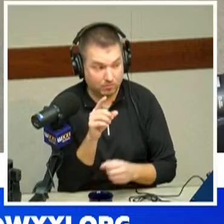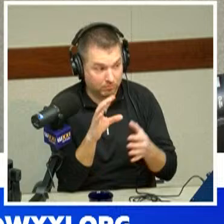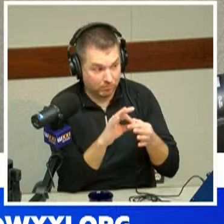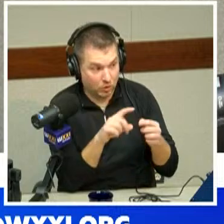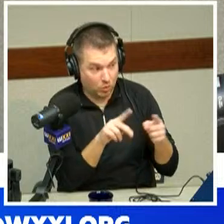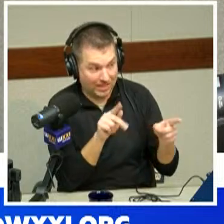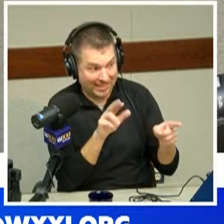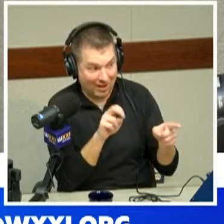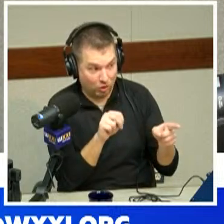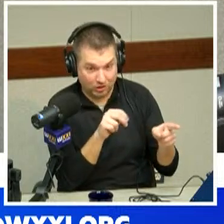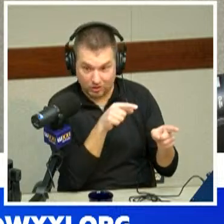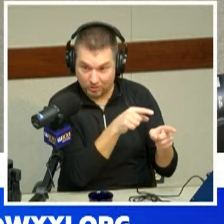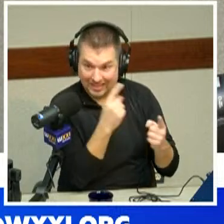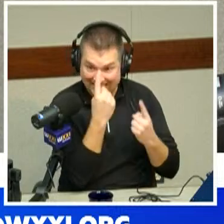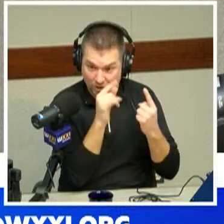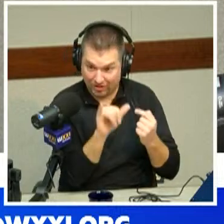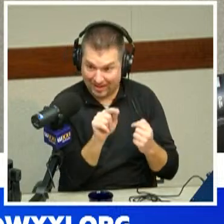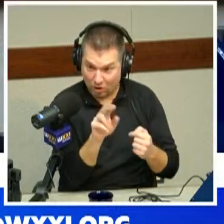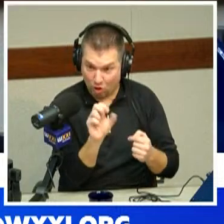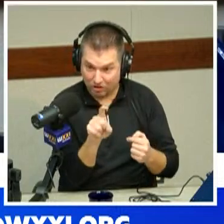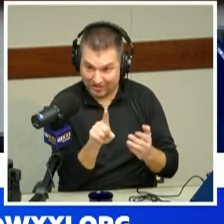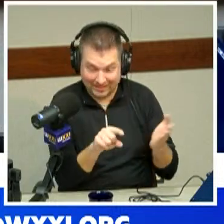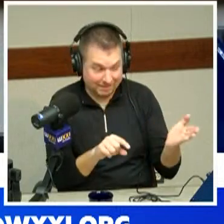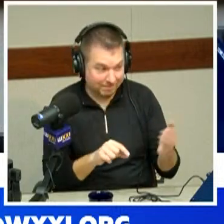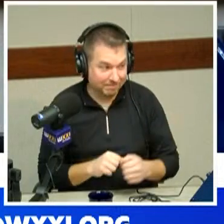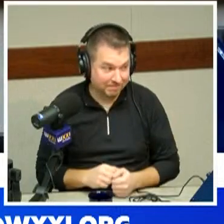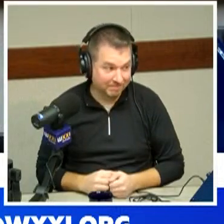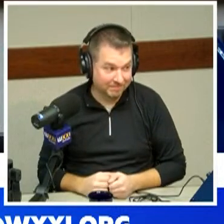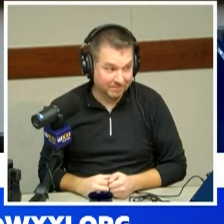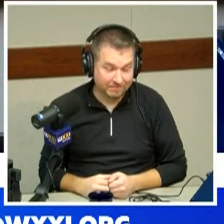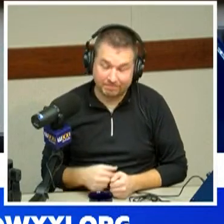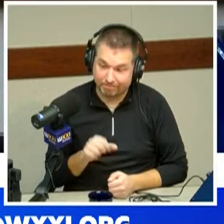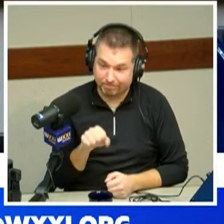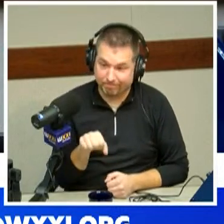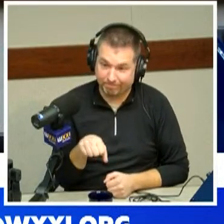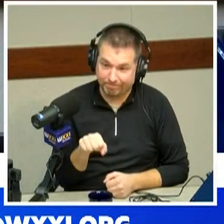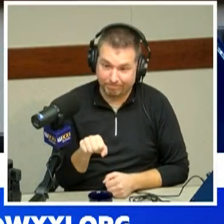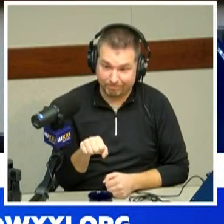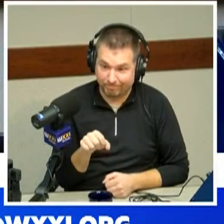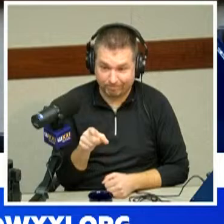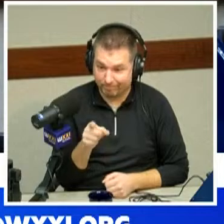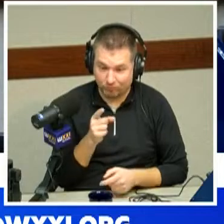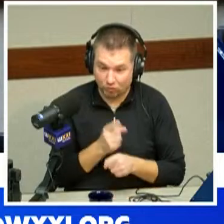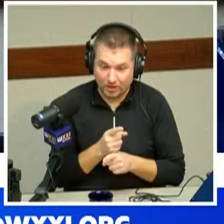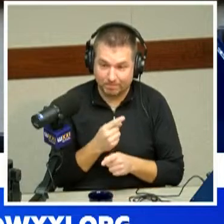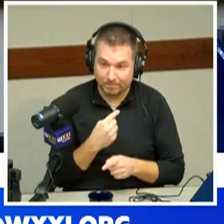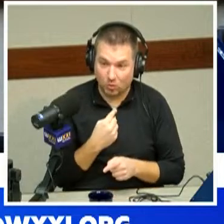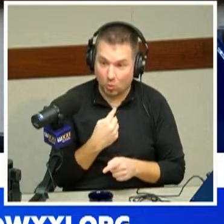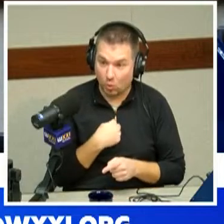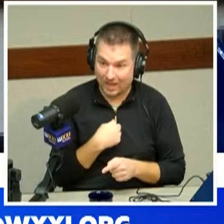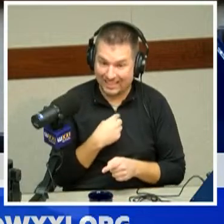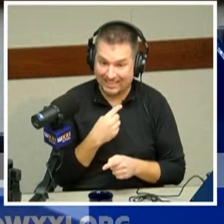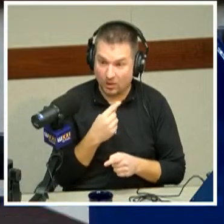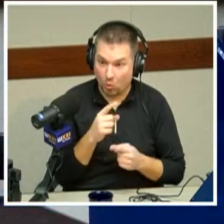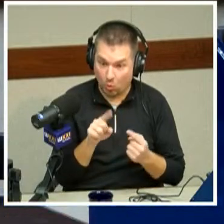a consideration at RSD yes so we work really hard to welcome families as soon as they enter